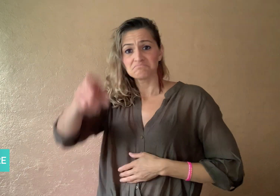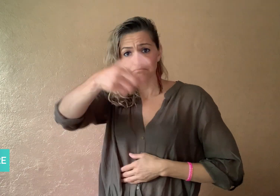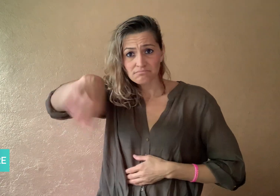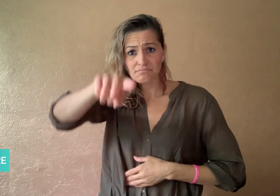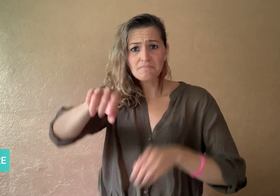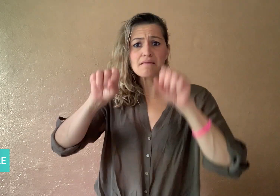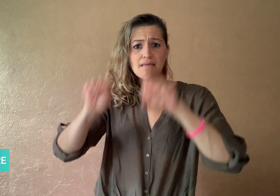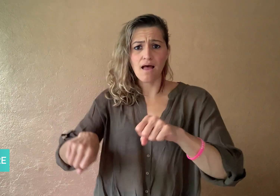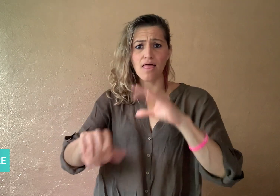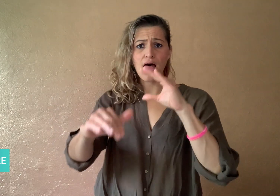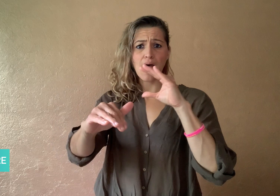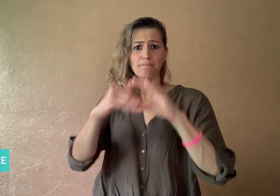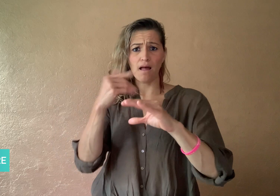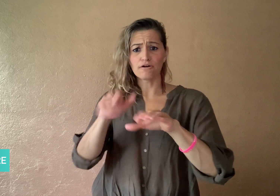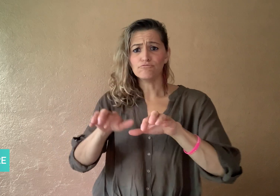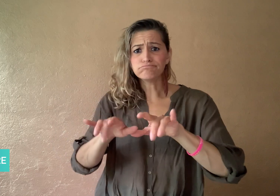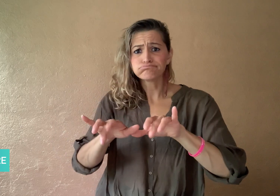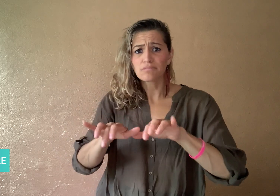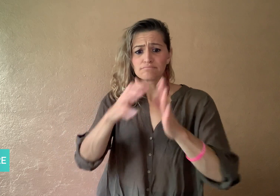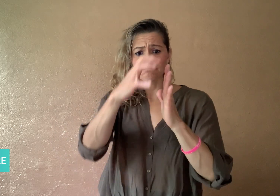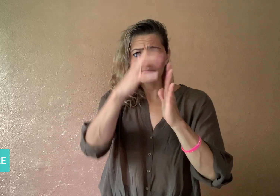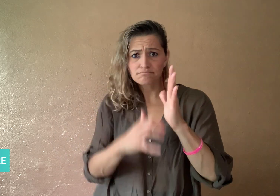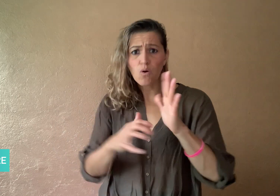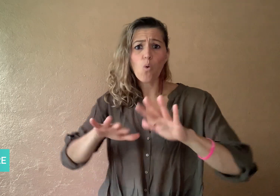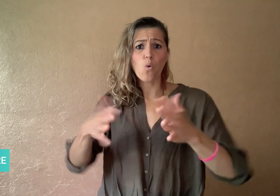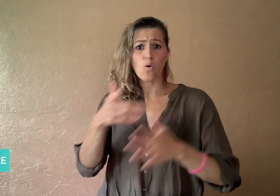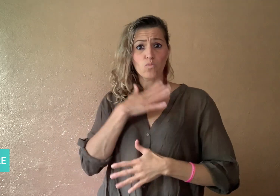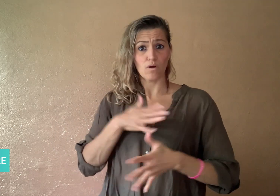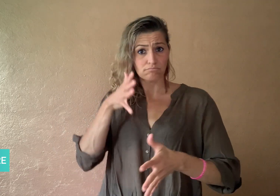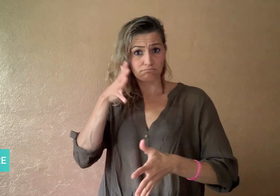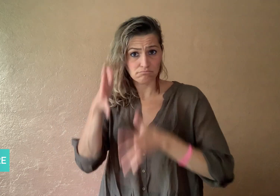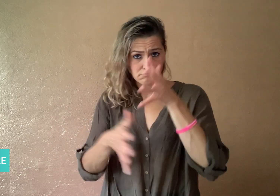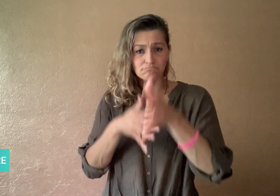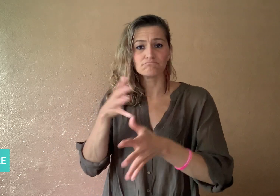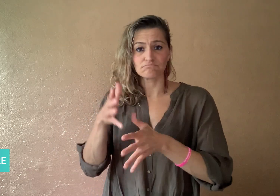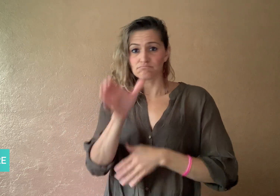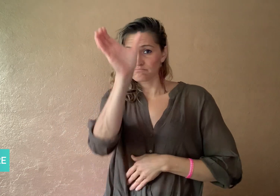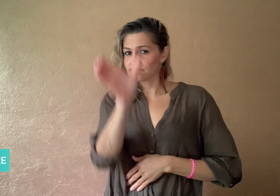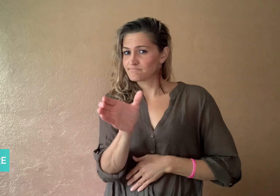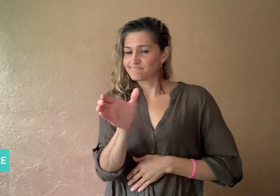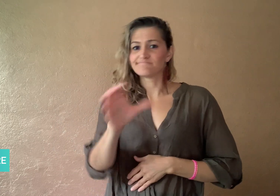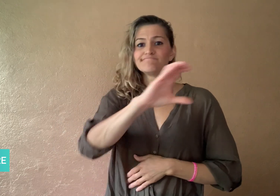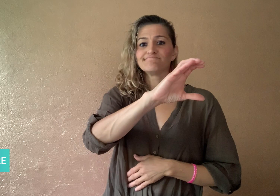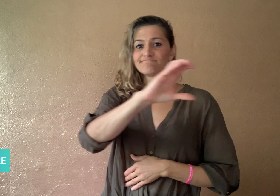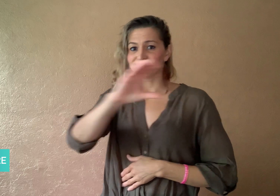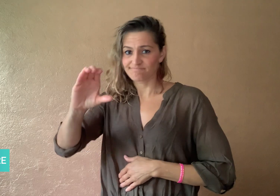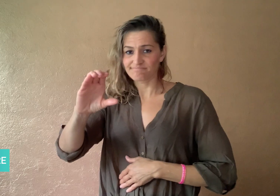You can email your text or video comments